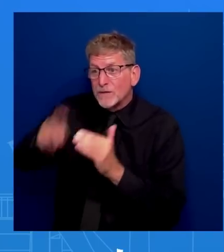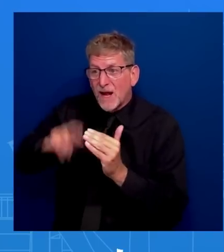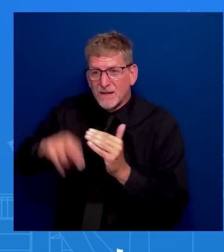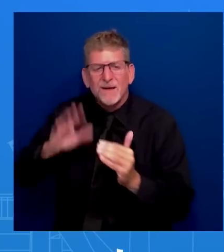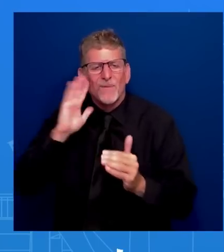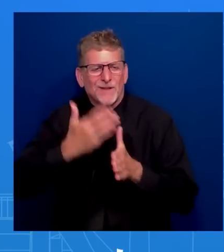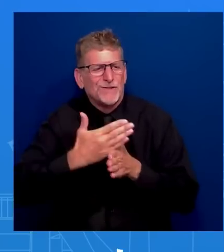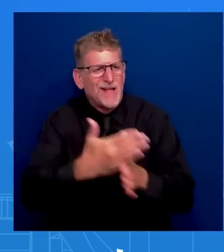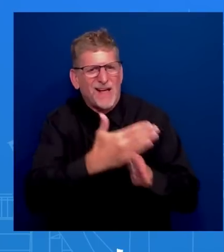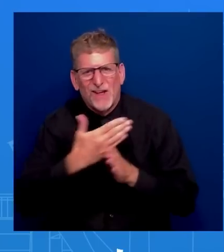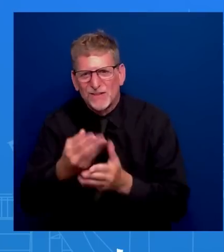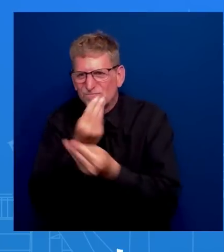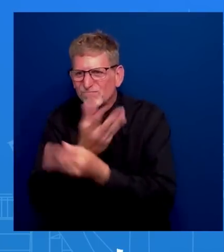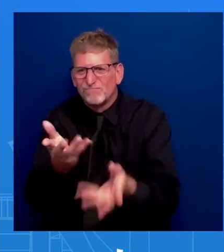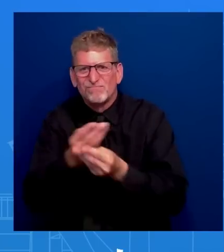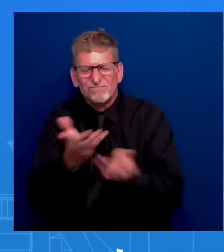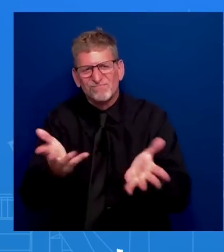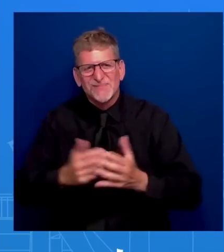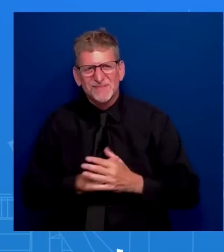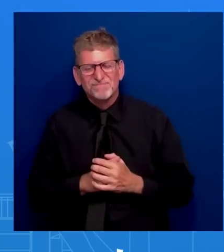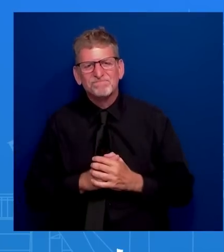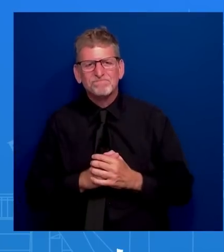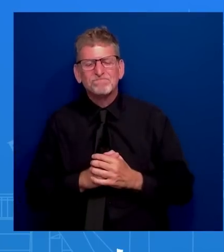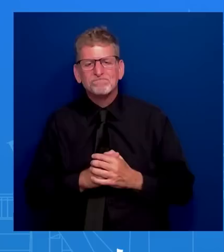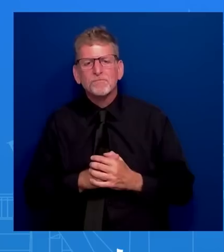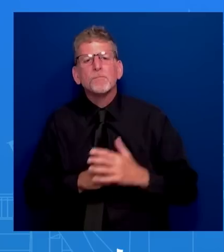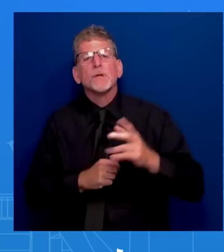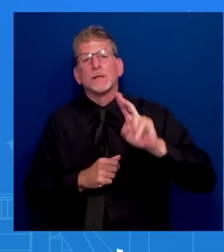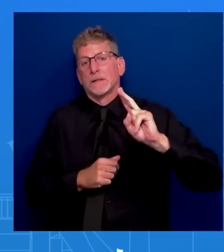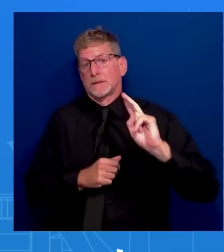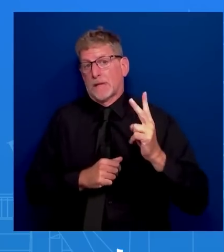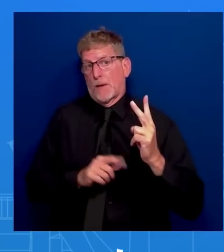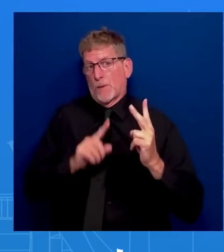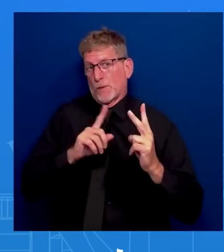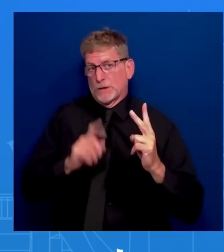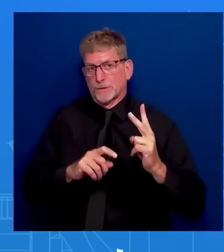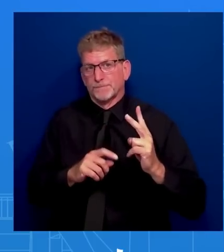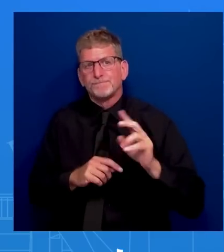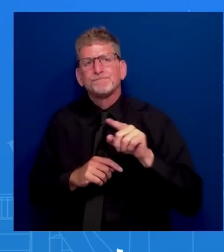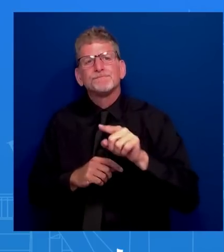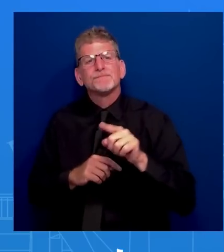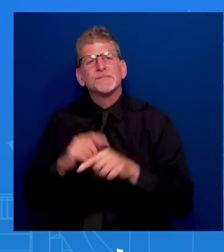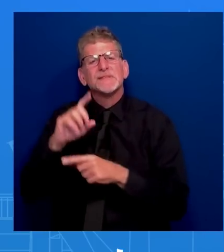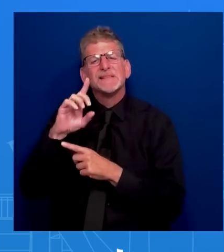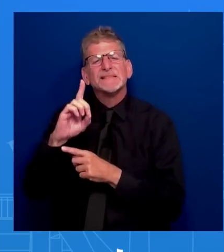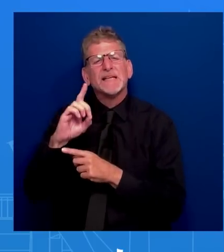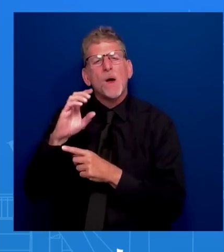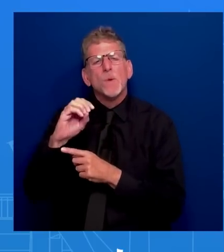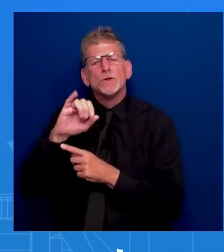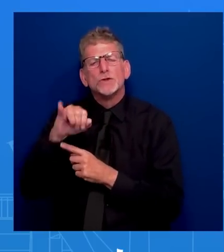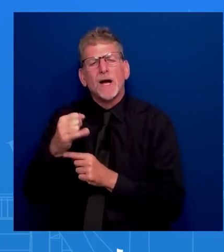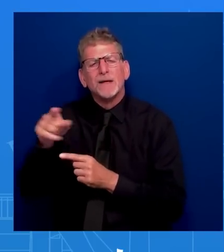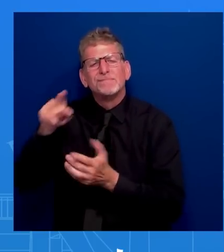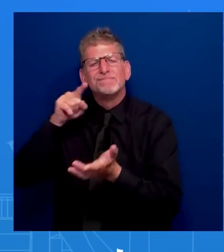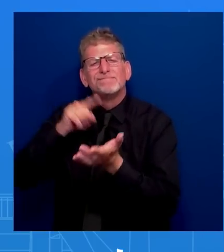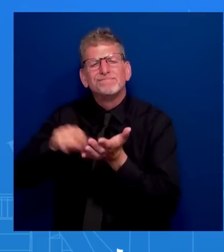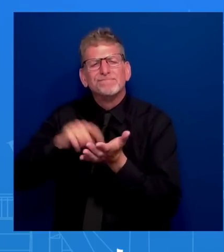but just politically and in terms of the optics of this, are you concerned at all about how it looks for the Justice Department to be investigating